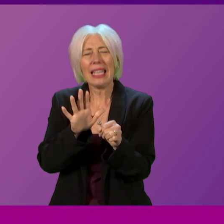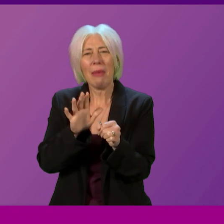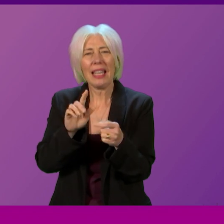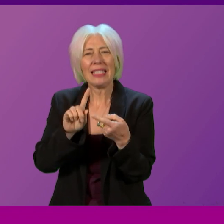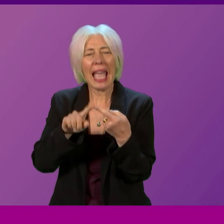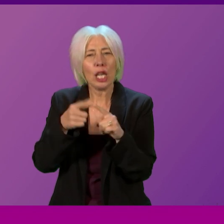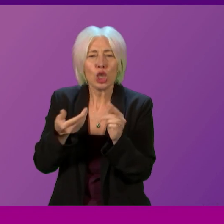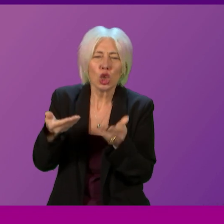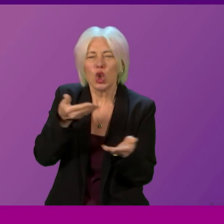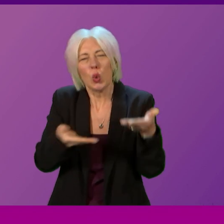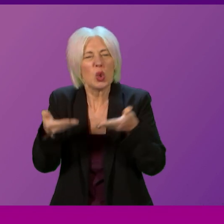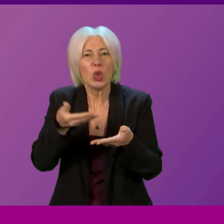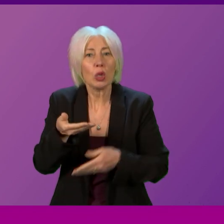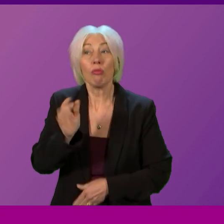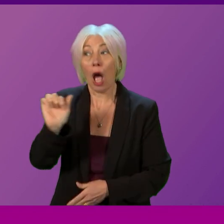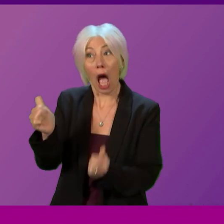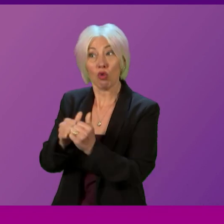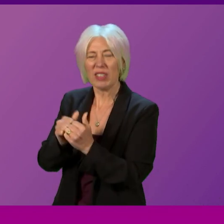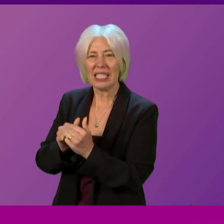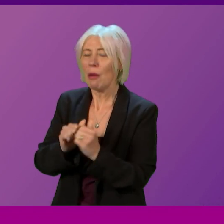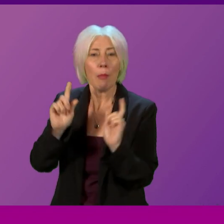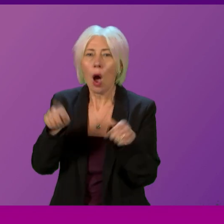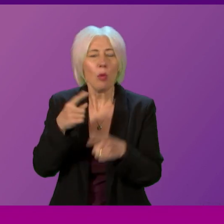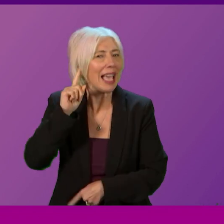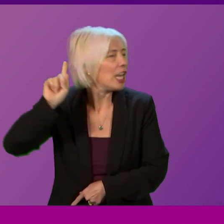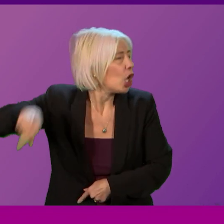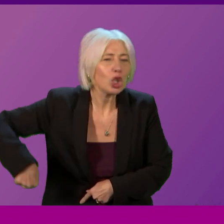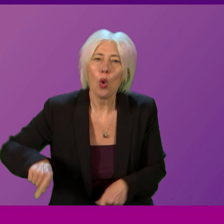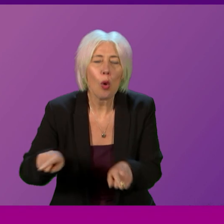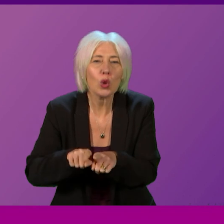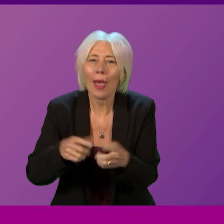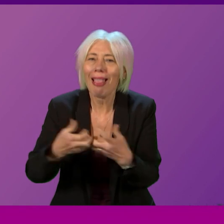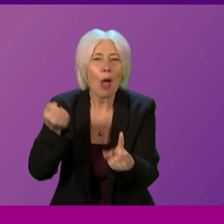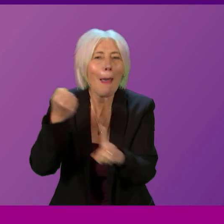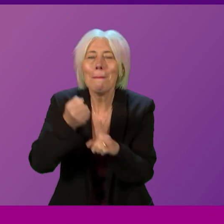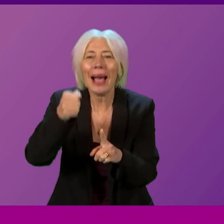I agree with that, but its impact on our national health service cannot be ignored.